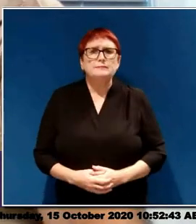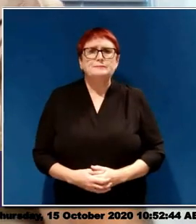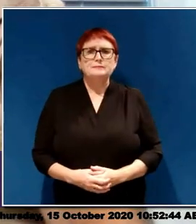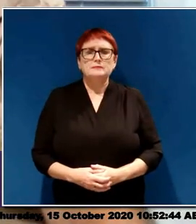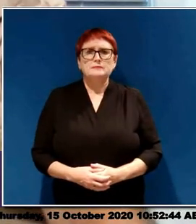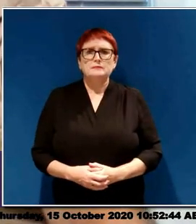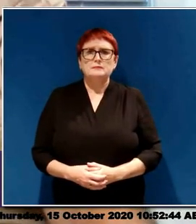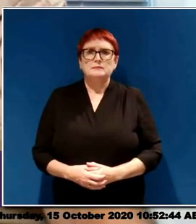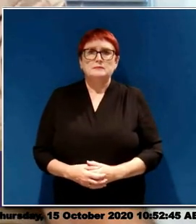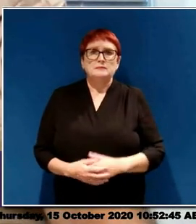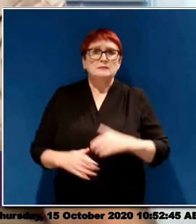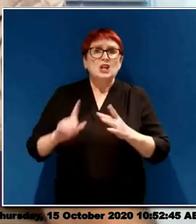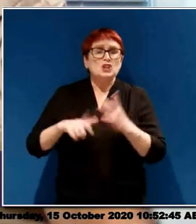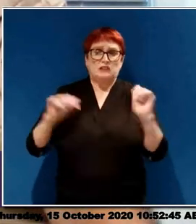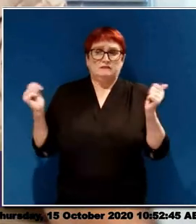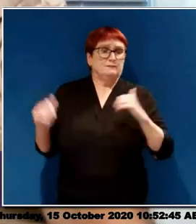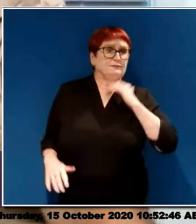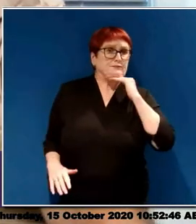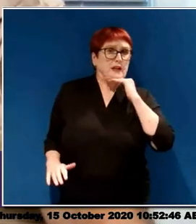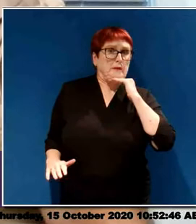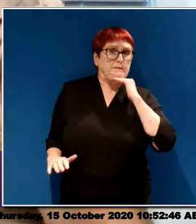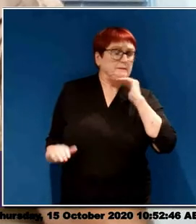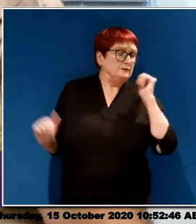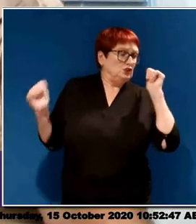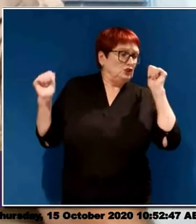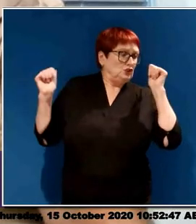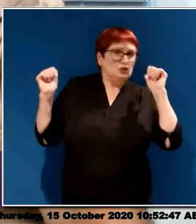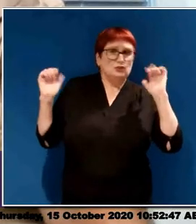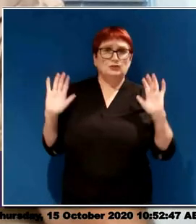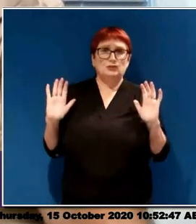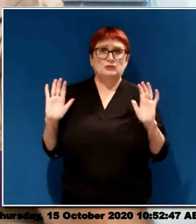He was just - he was at the end of his tether, really.